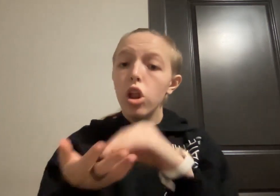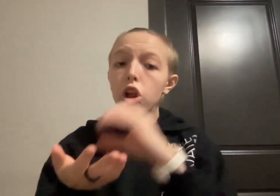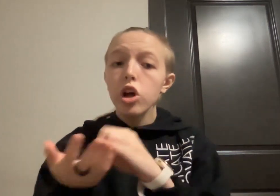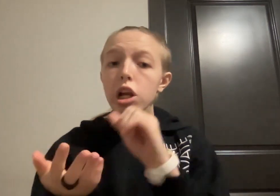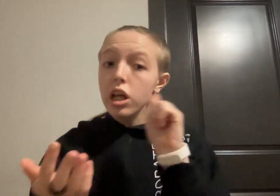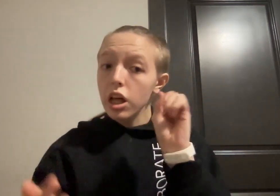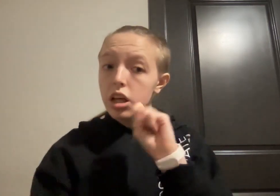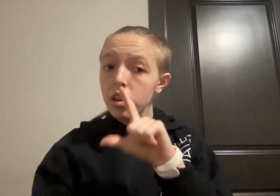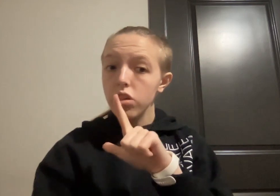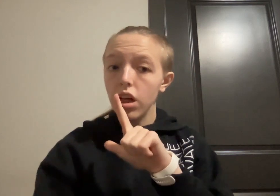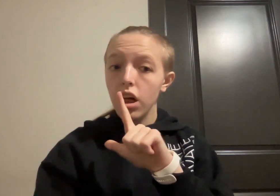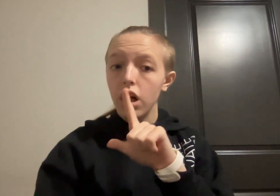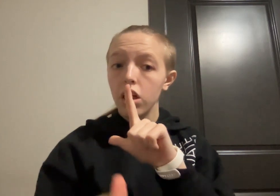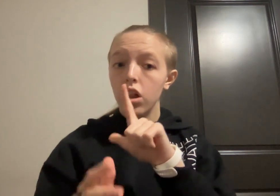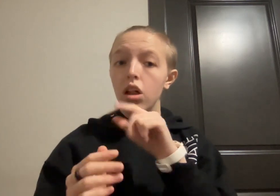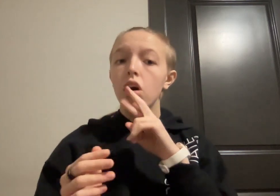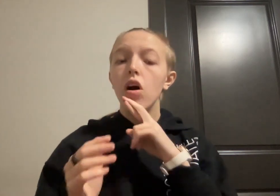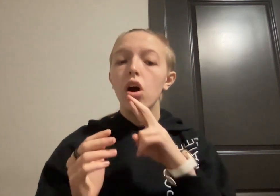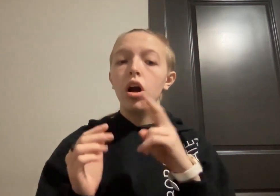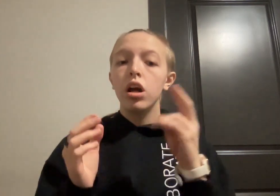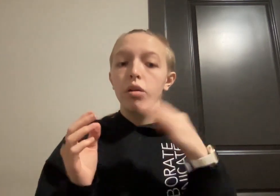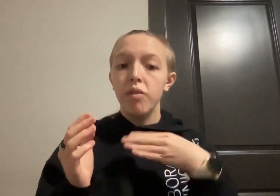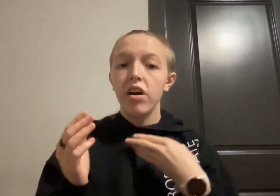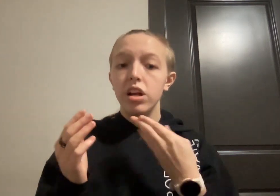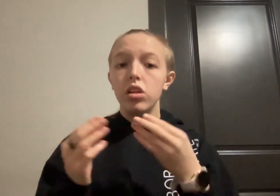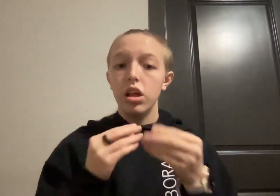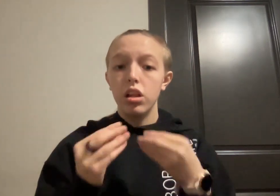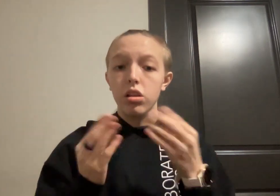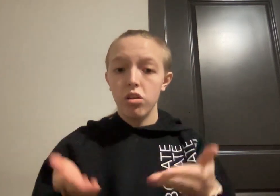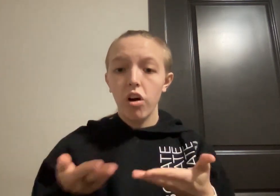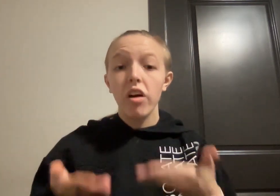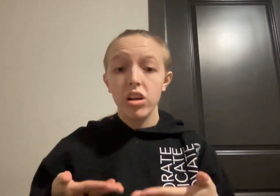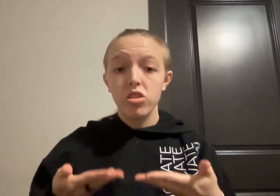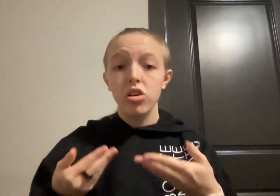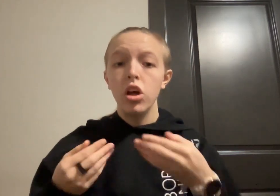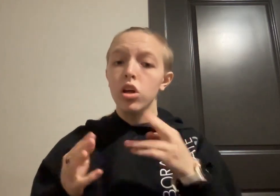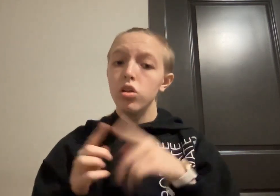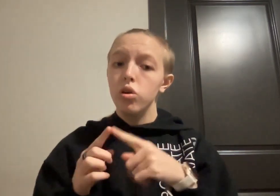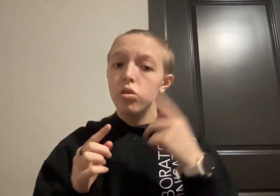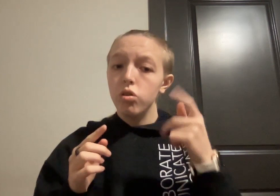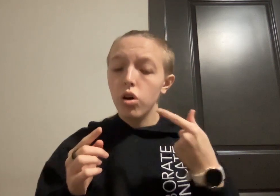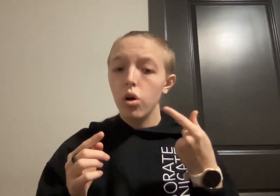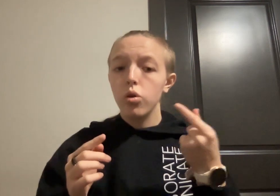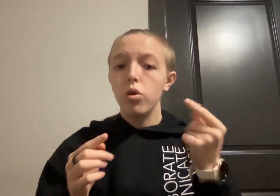ASL are invited and encouraged to go to these dinners